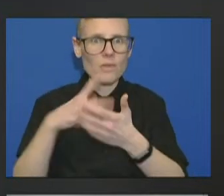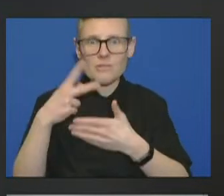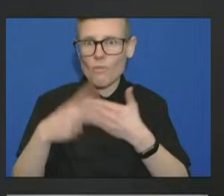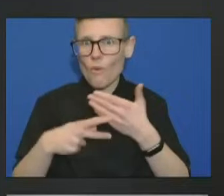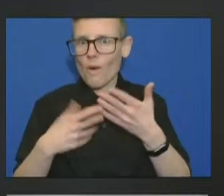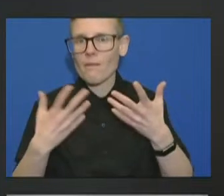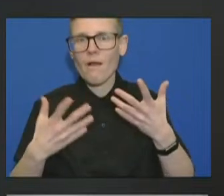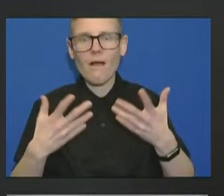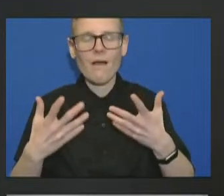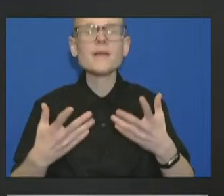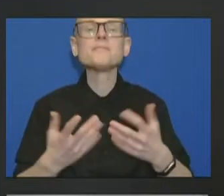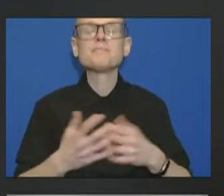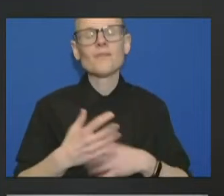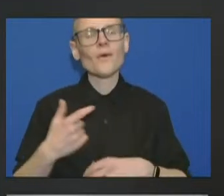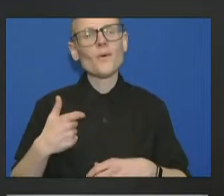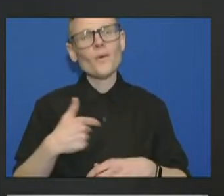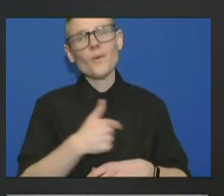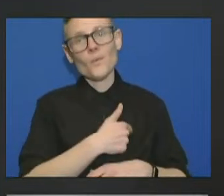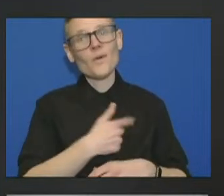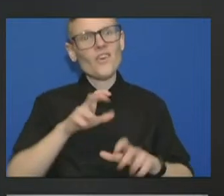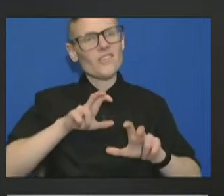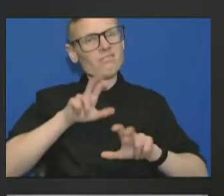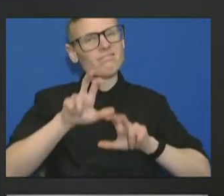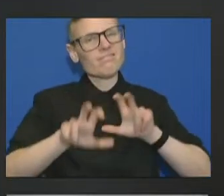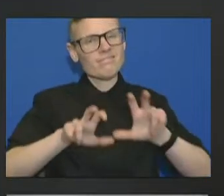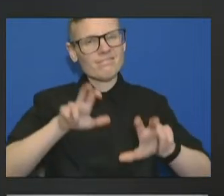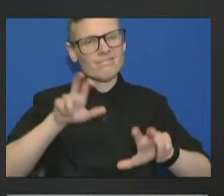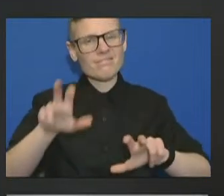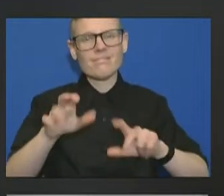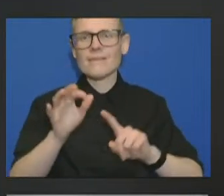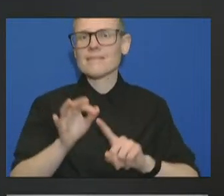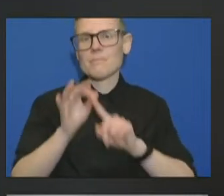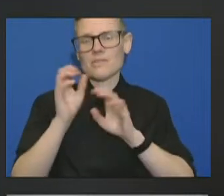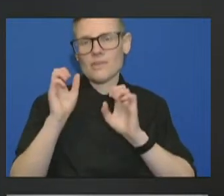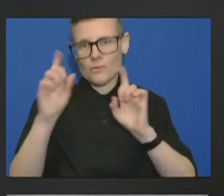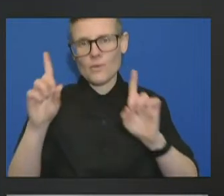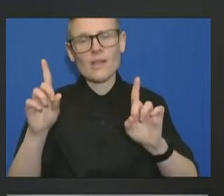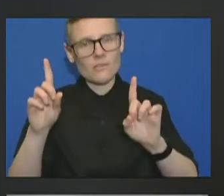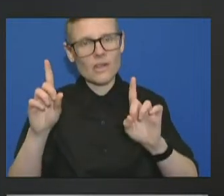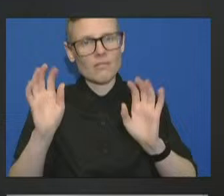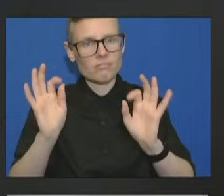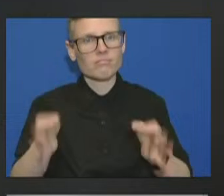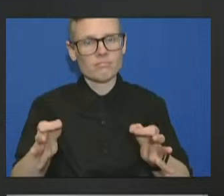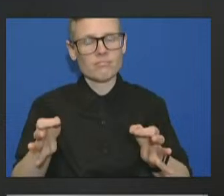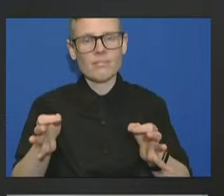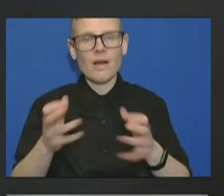toddlers and, and how on earth are we going to support these programs? Well, we are